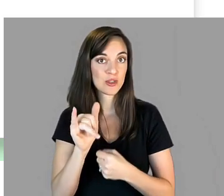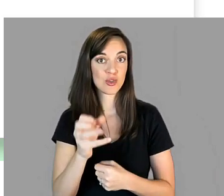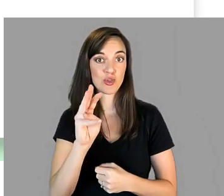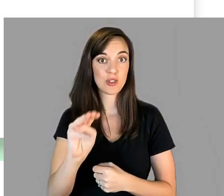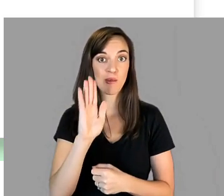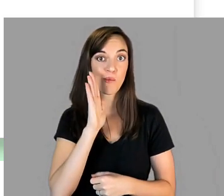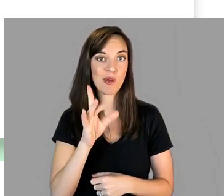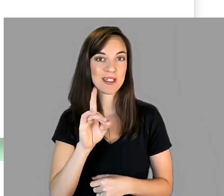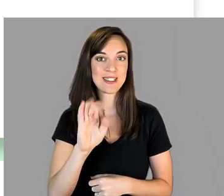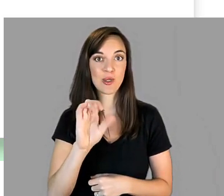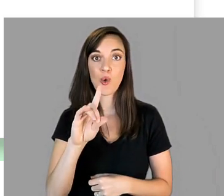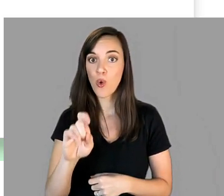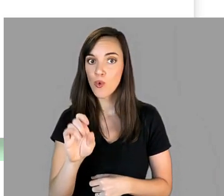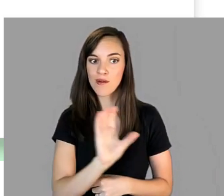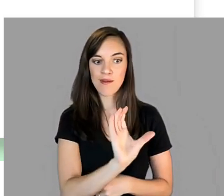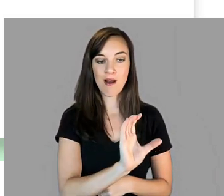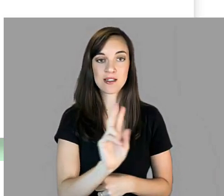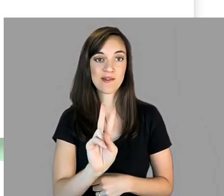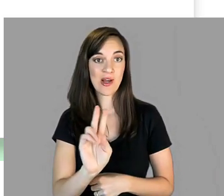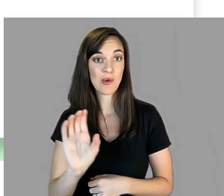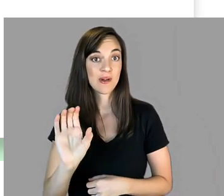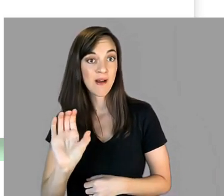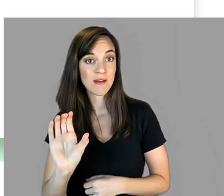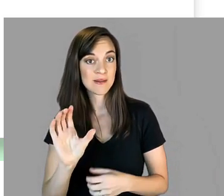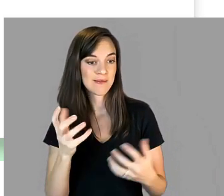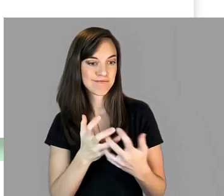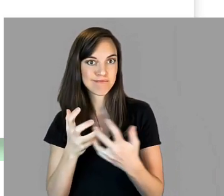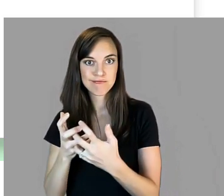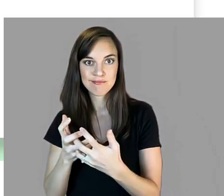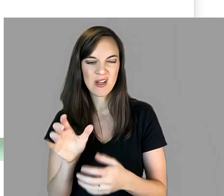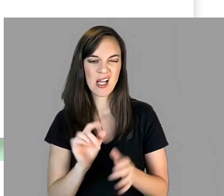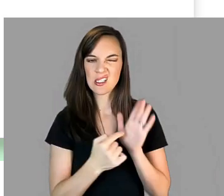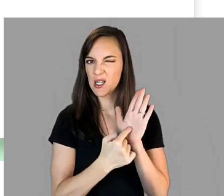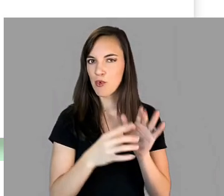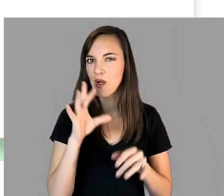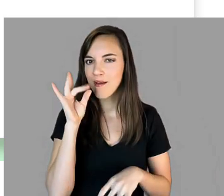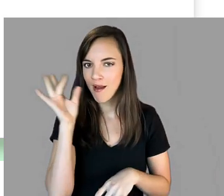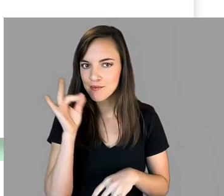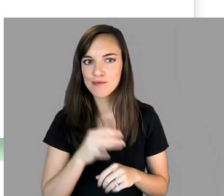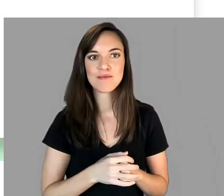Jim will decode consonant-vowel-consonant (CVC) combinations (e.g., CAT)